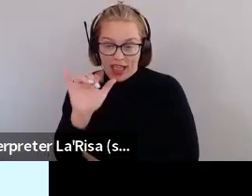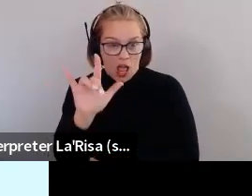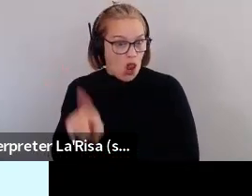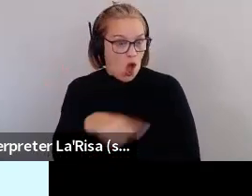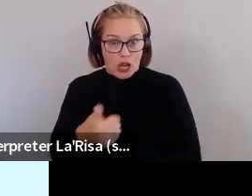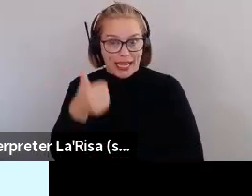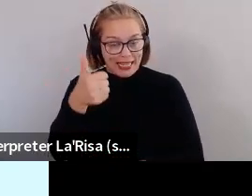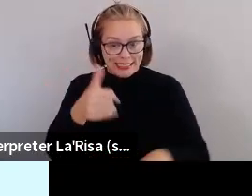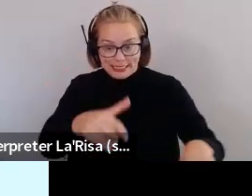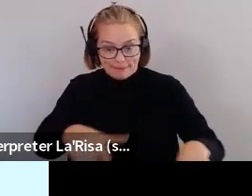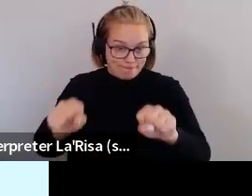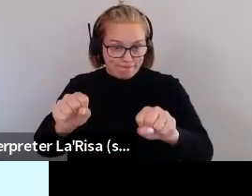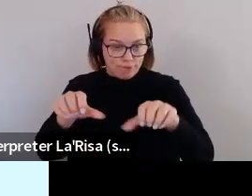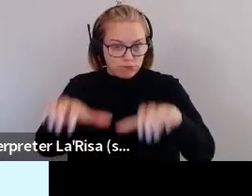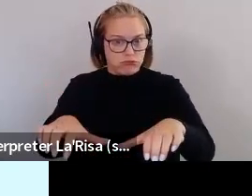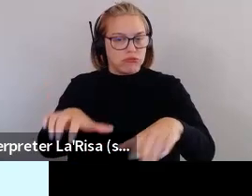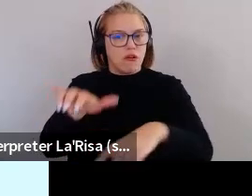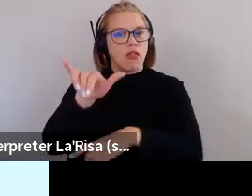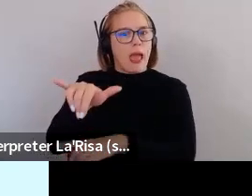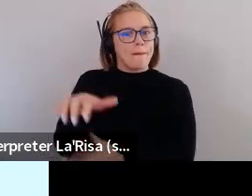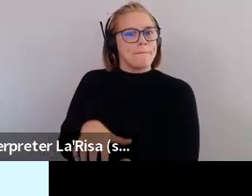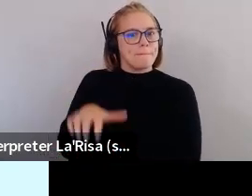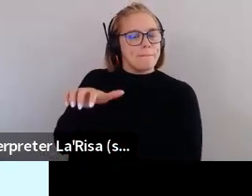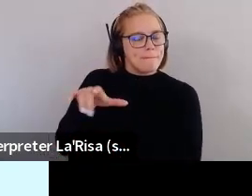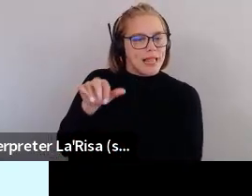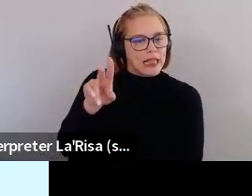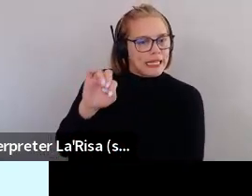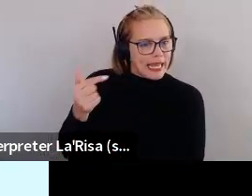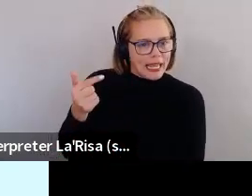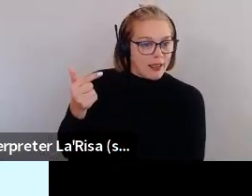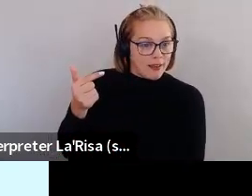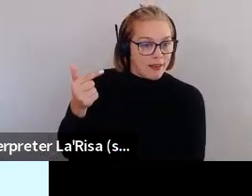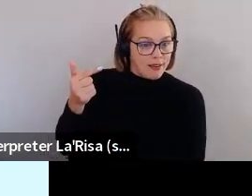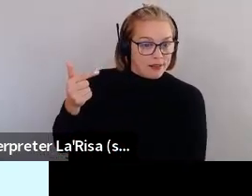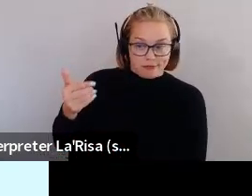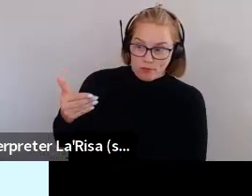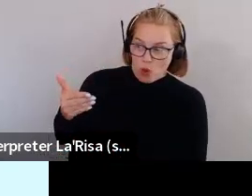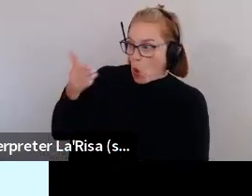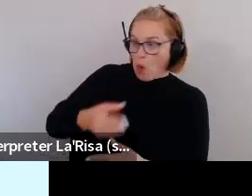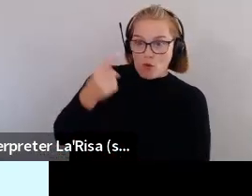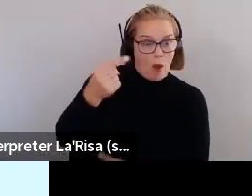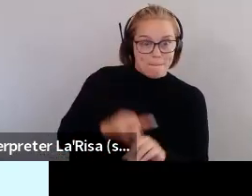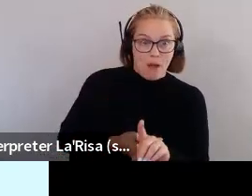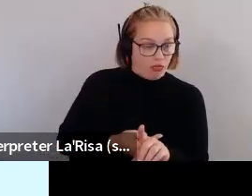Judy led a protest against health education and welfare in San Francisco. It was actually the longest occupation of a federal building in history.